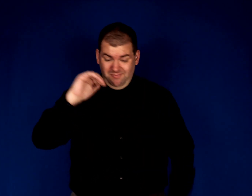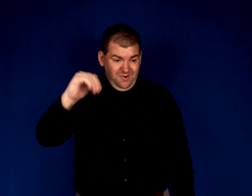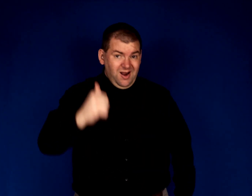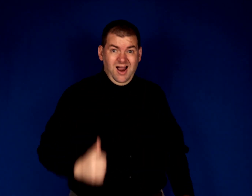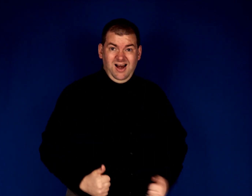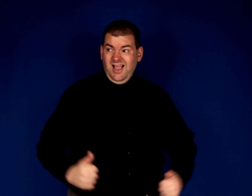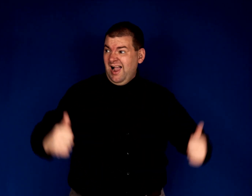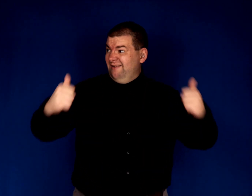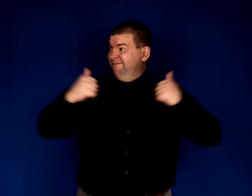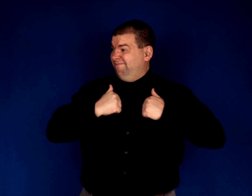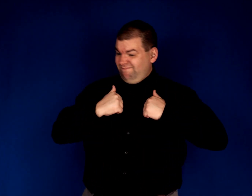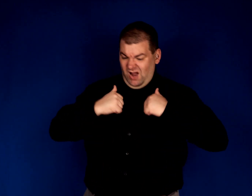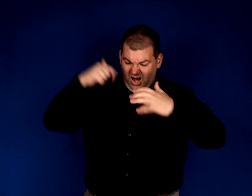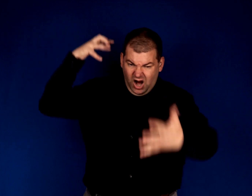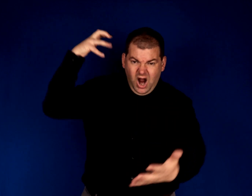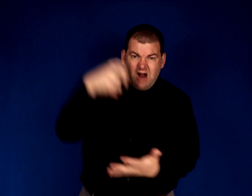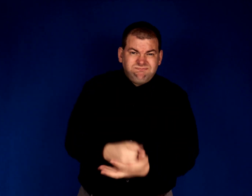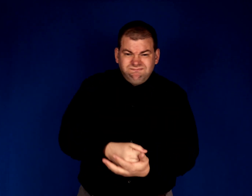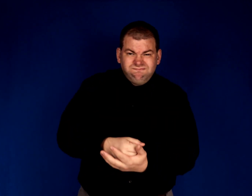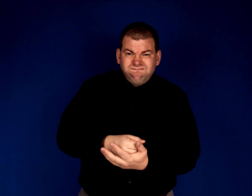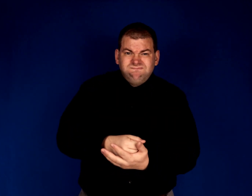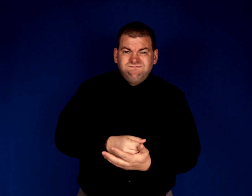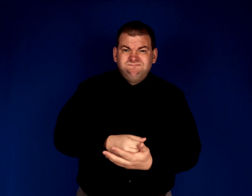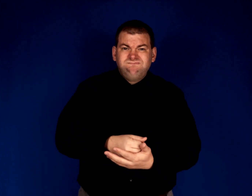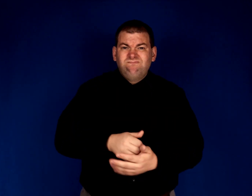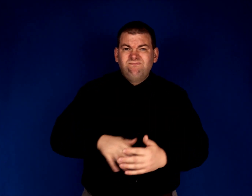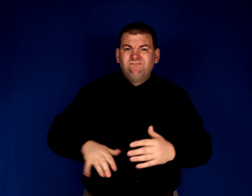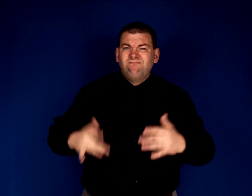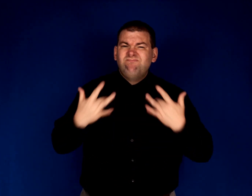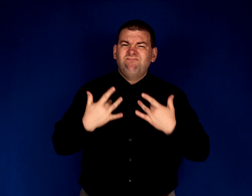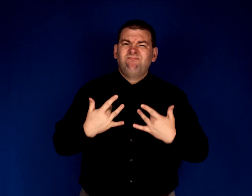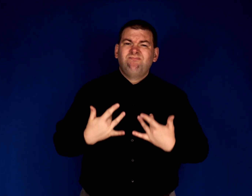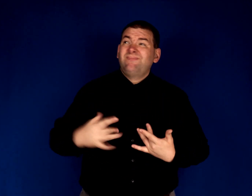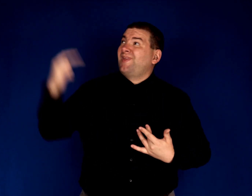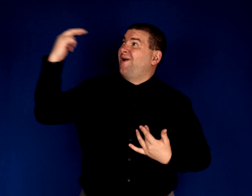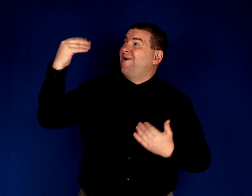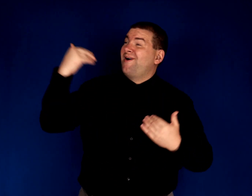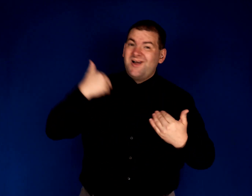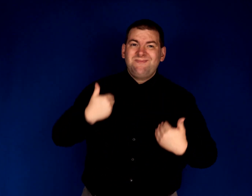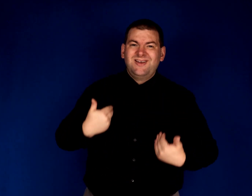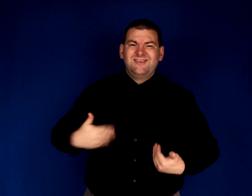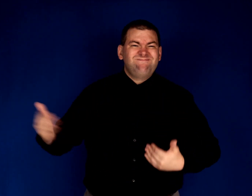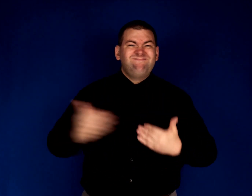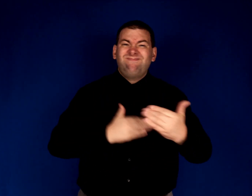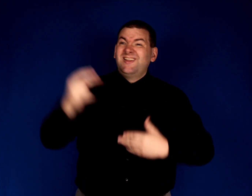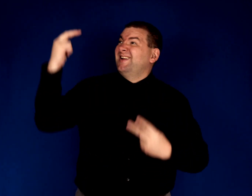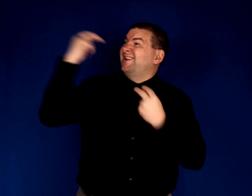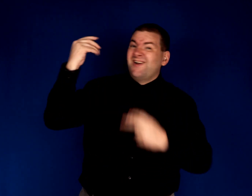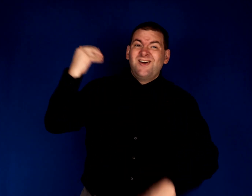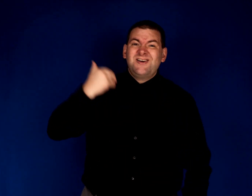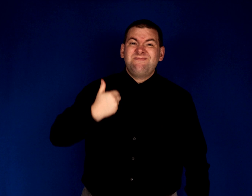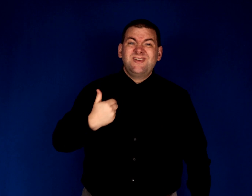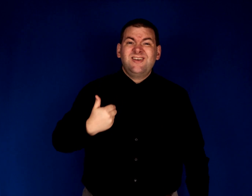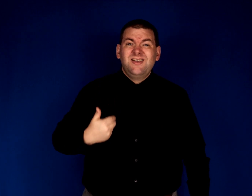When my soul was lying at the bottom He saw me